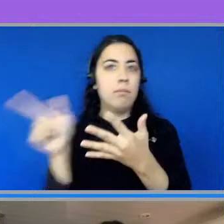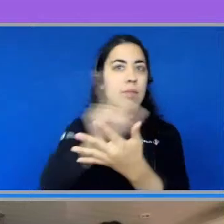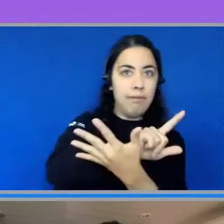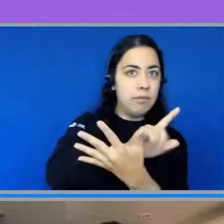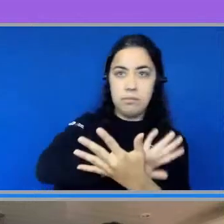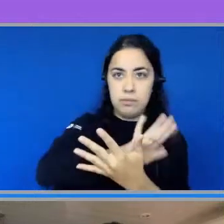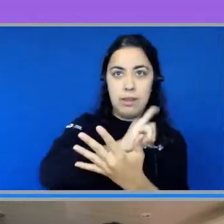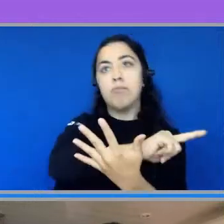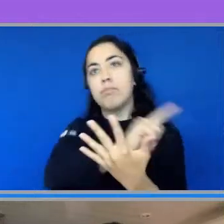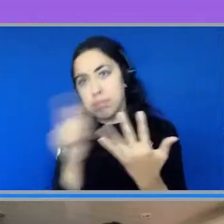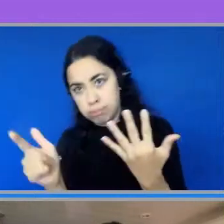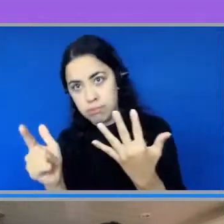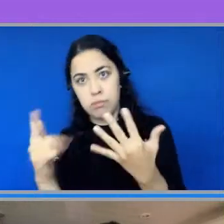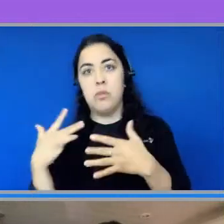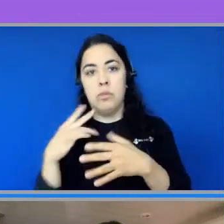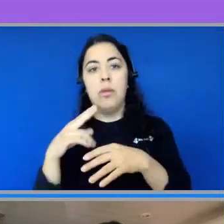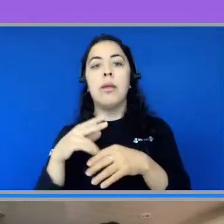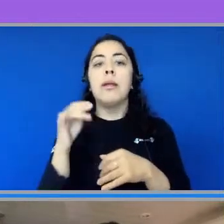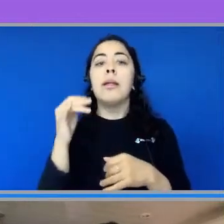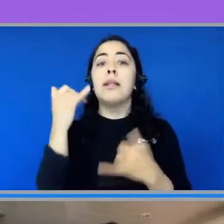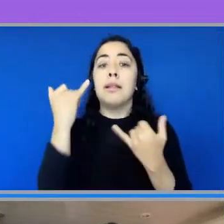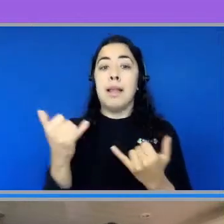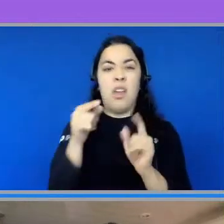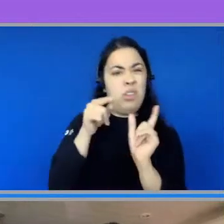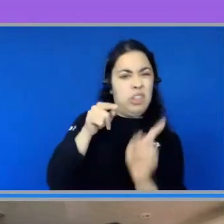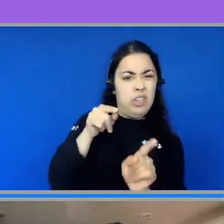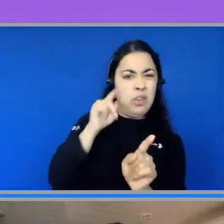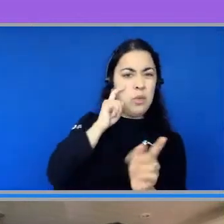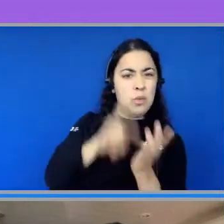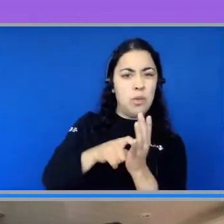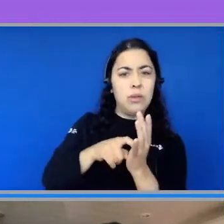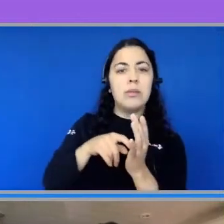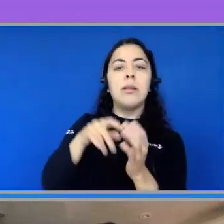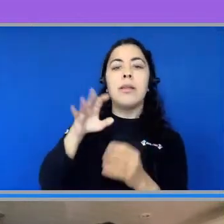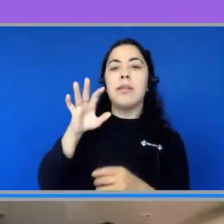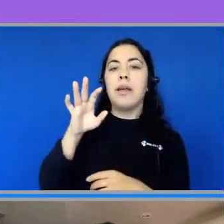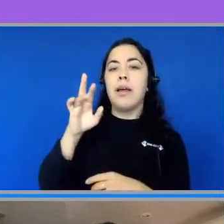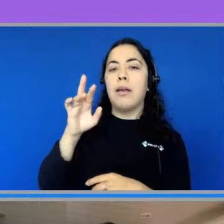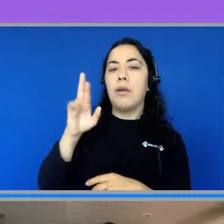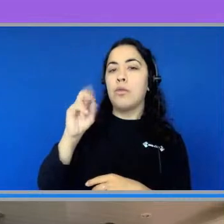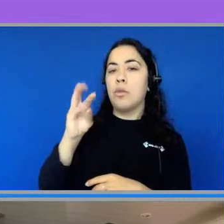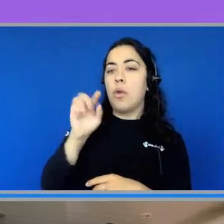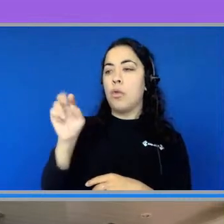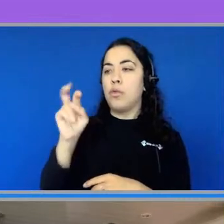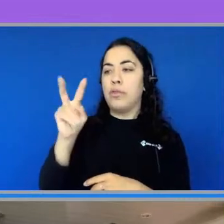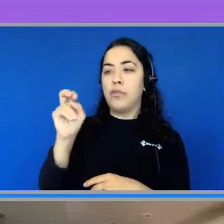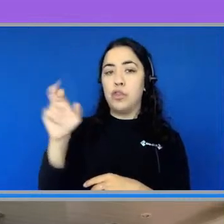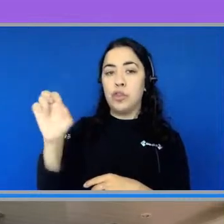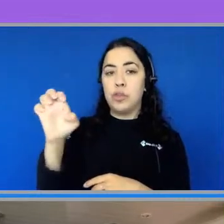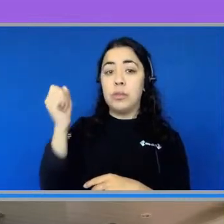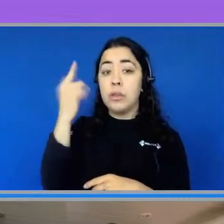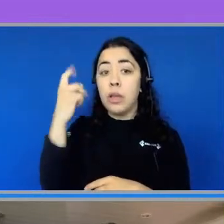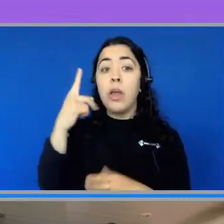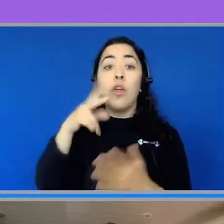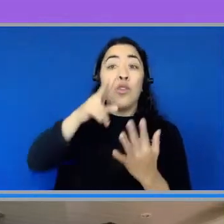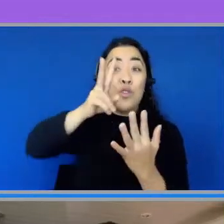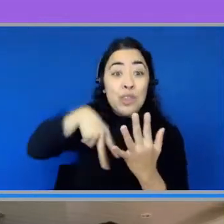got flex direction row reversed. Item one is against the right margin, but reading order is